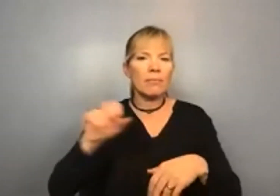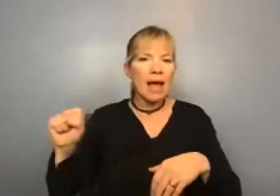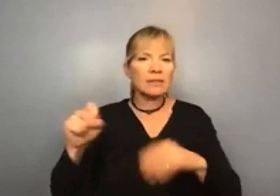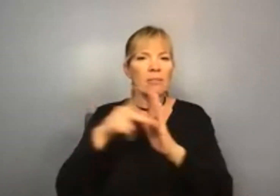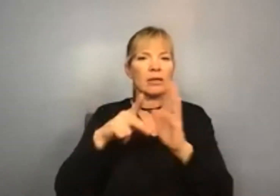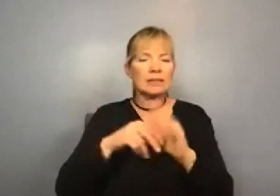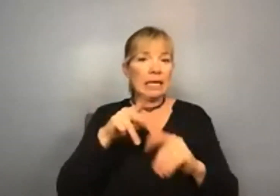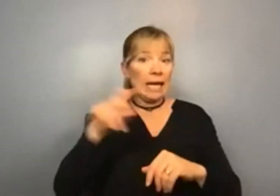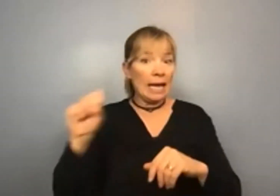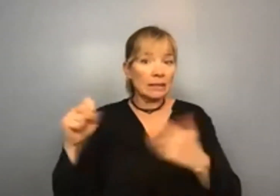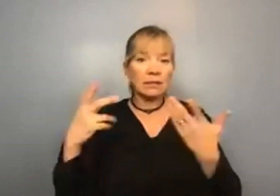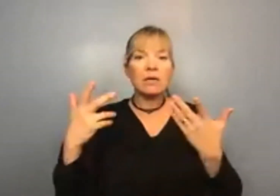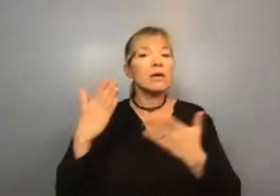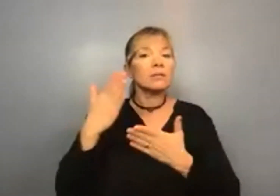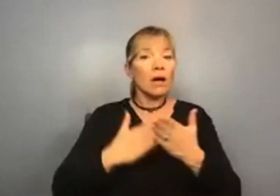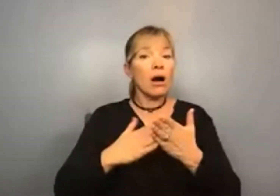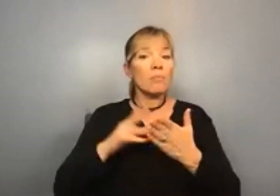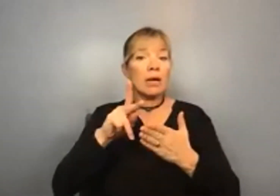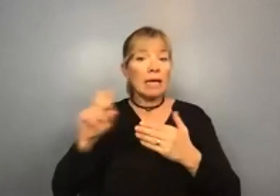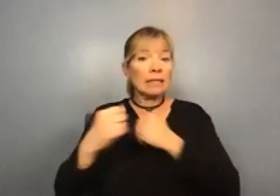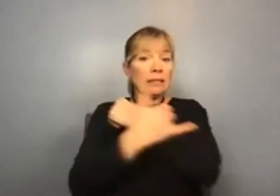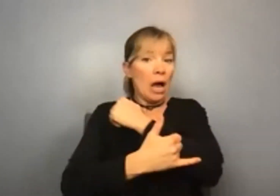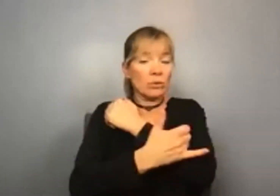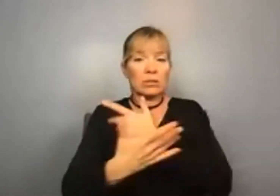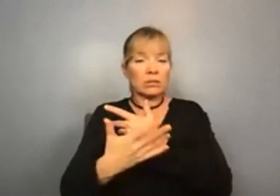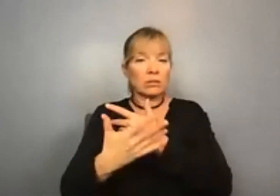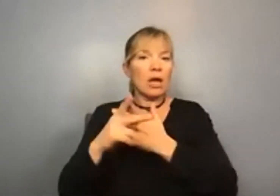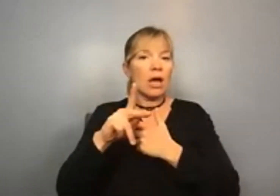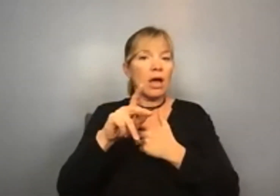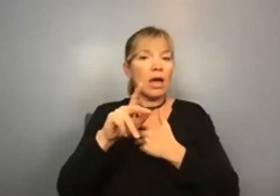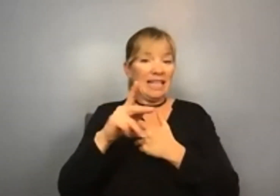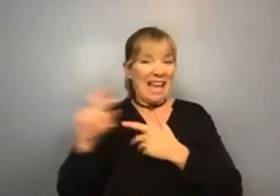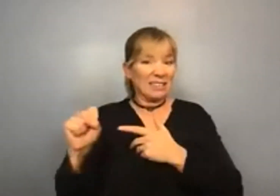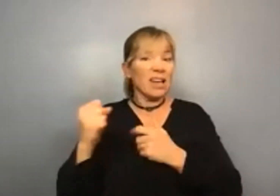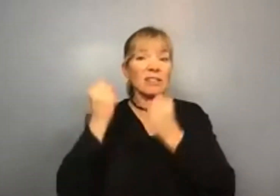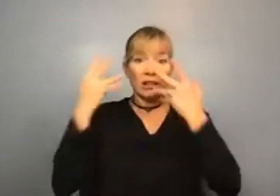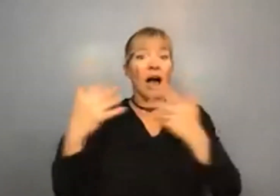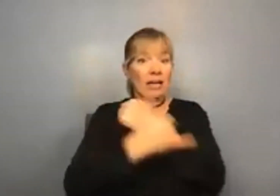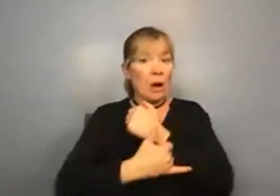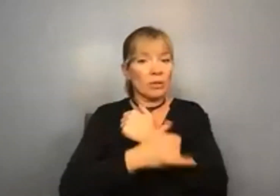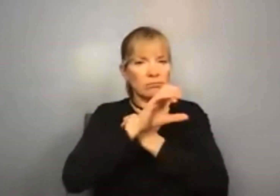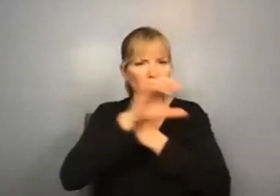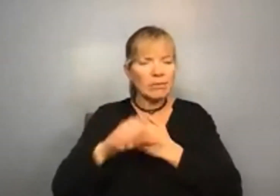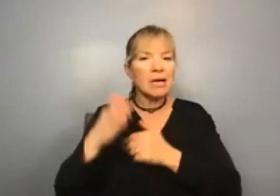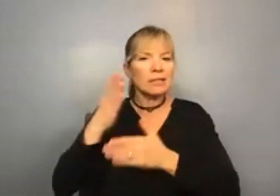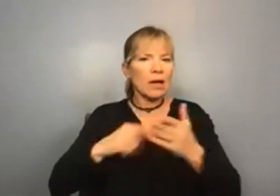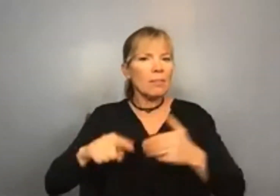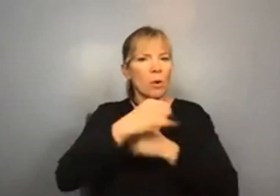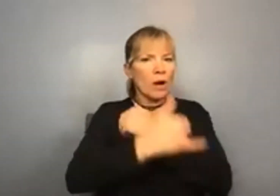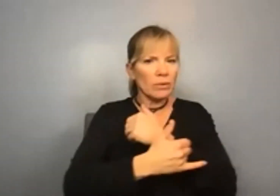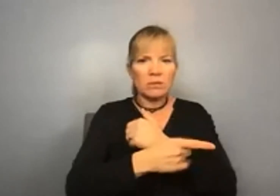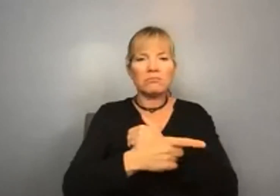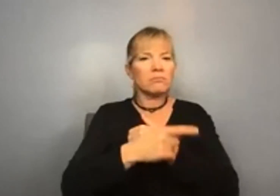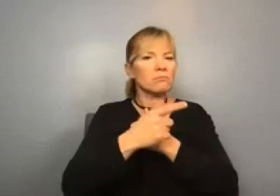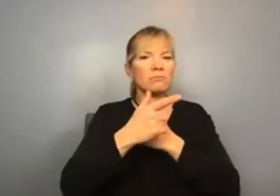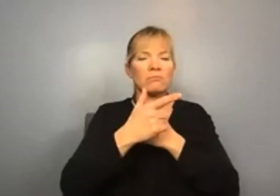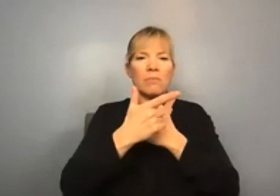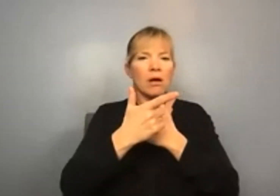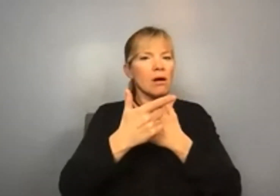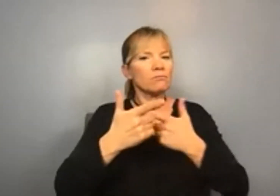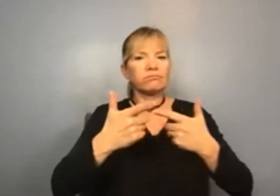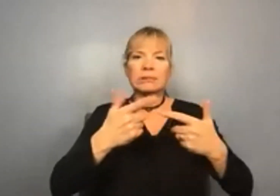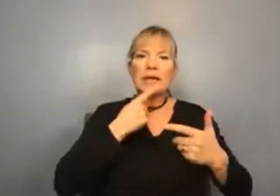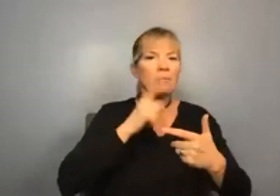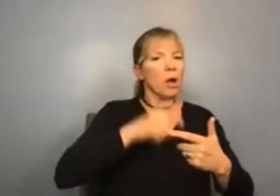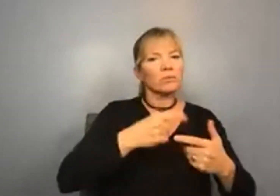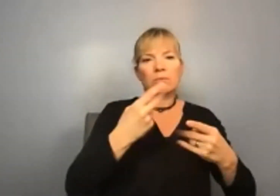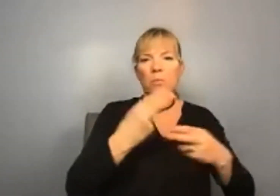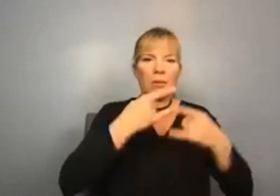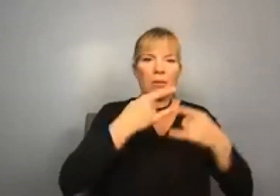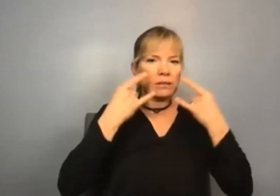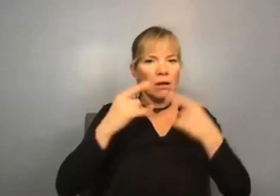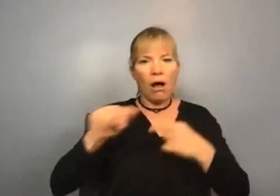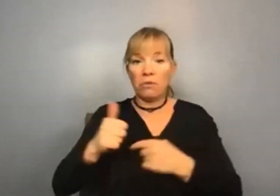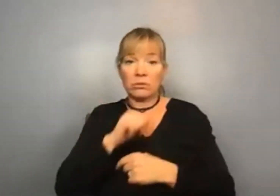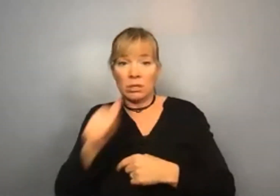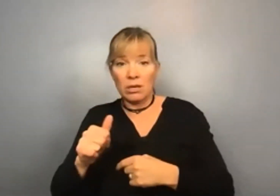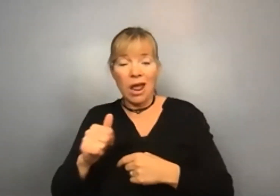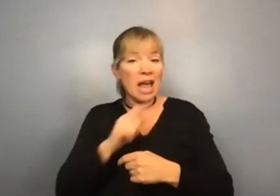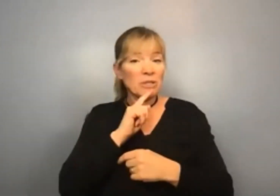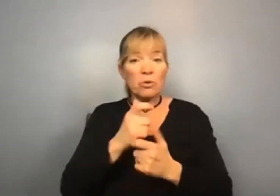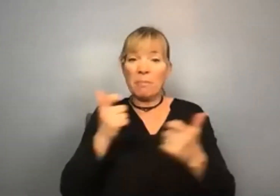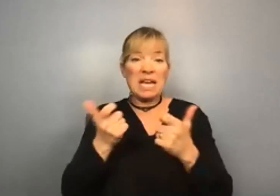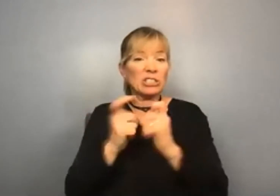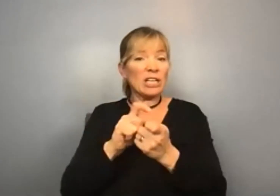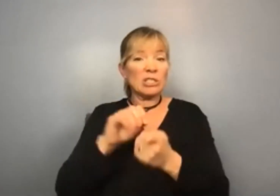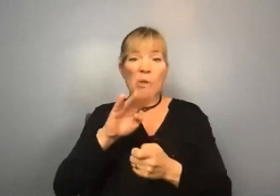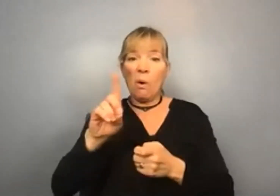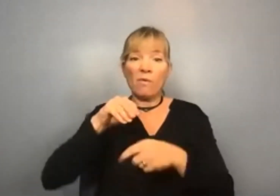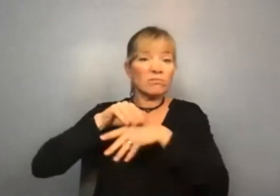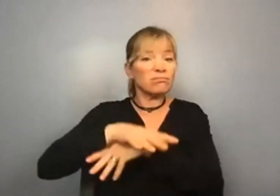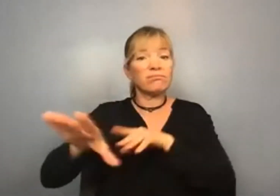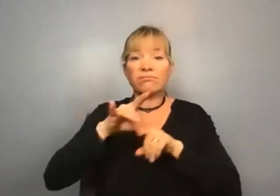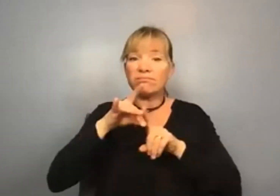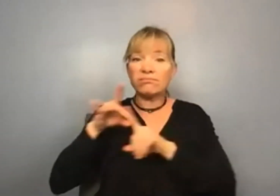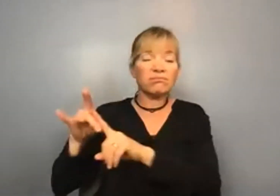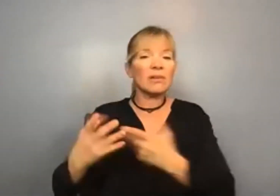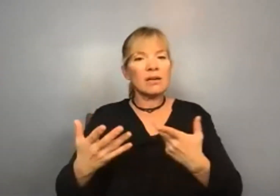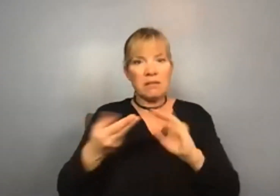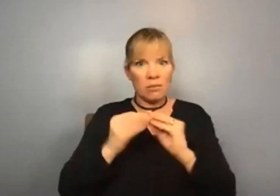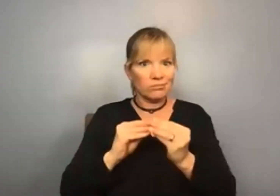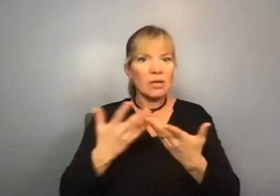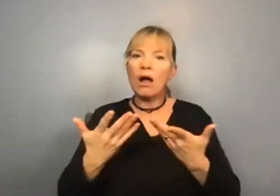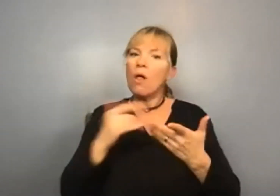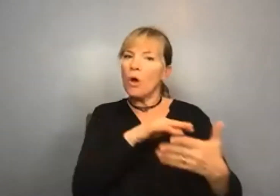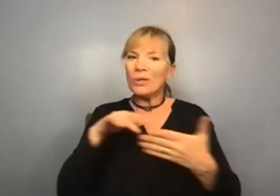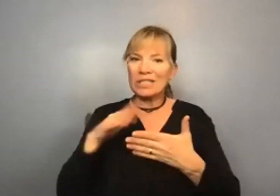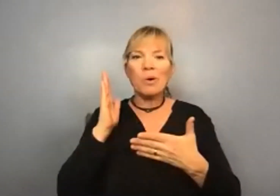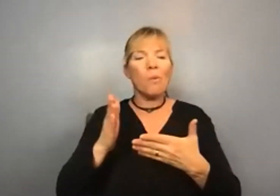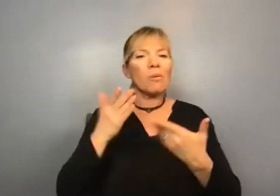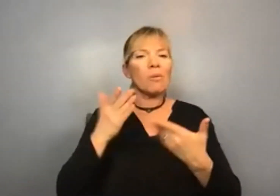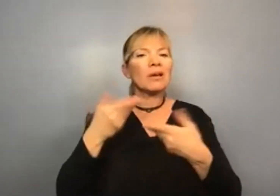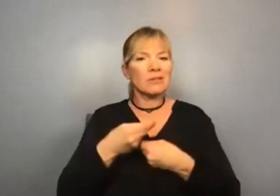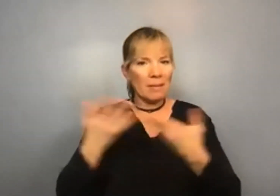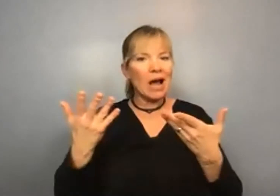policies in Kansas that some Kansas counties and Kansas has a lot of counties, some Kansas counties took on mask restrictions and others did not. And there was a big change in the COVID infection rate. And studies like that are likely going to be coming out as we